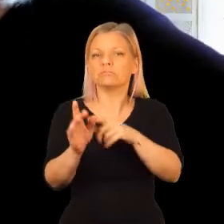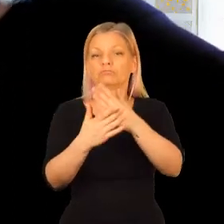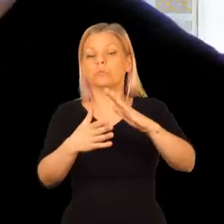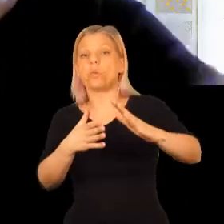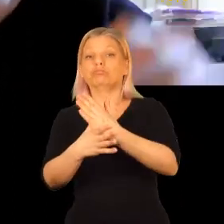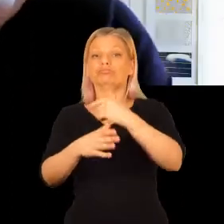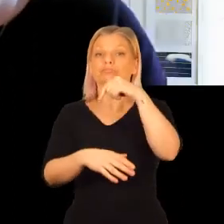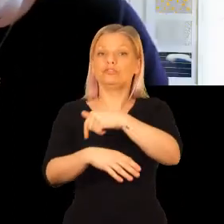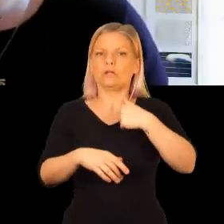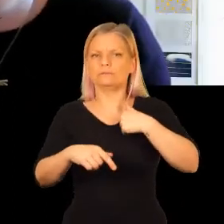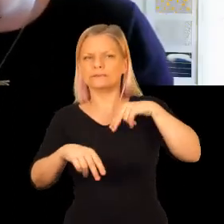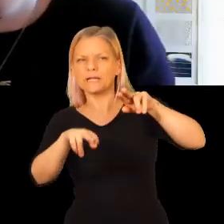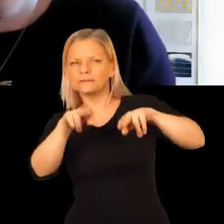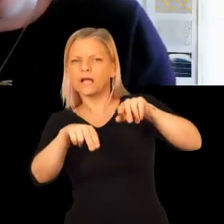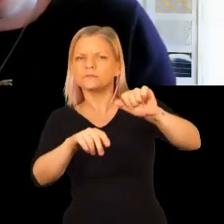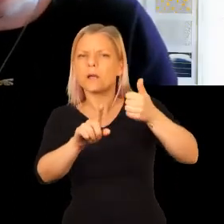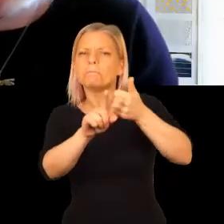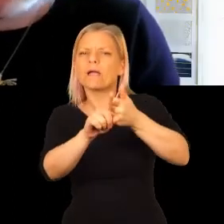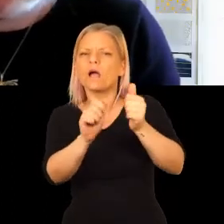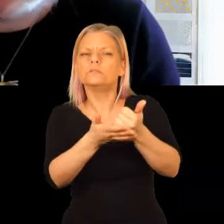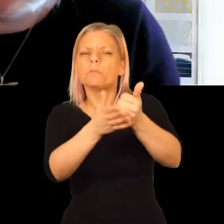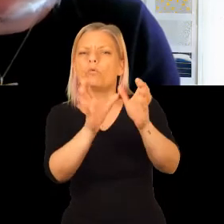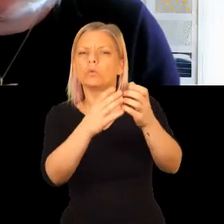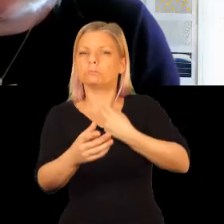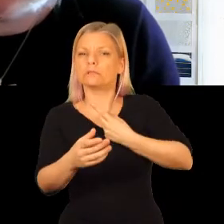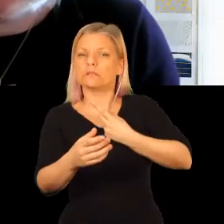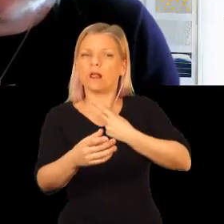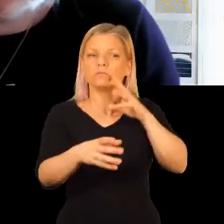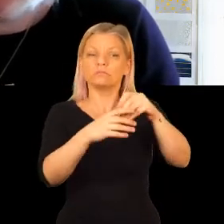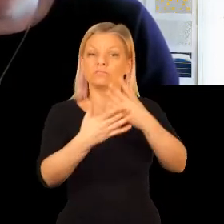for about 20 years because originally i actually accessed peer support groups myself